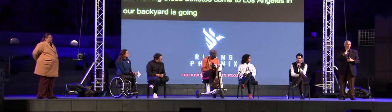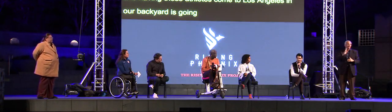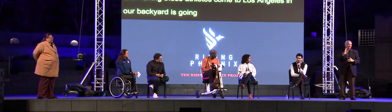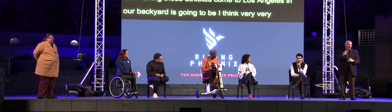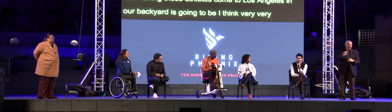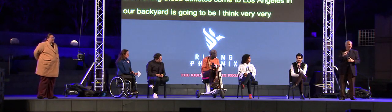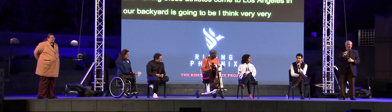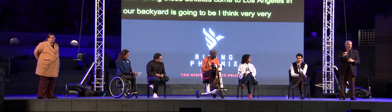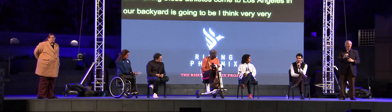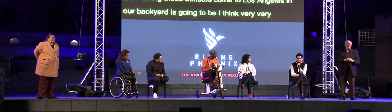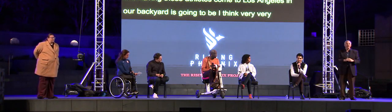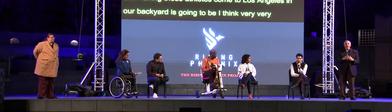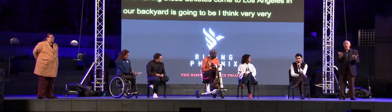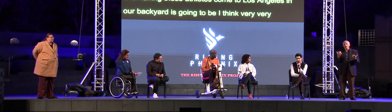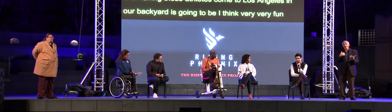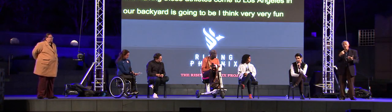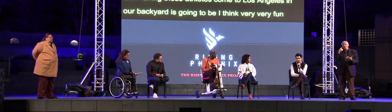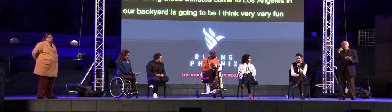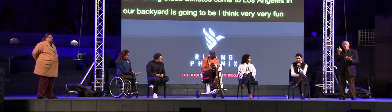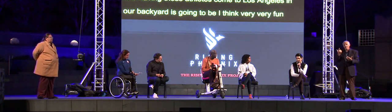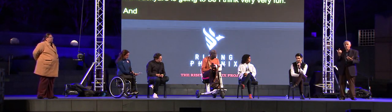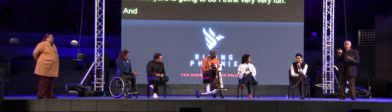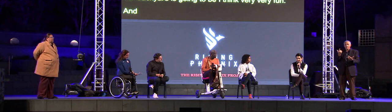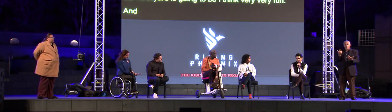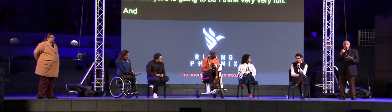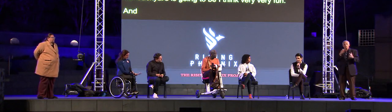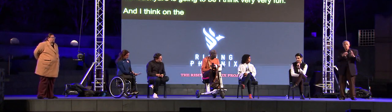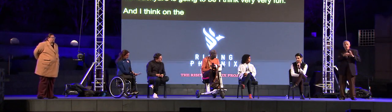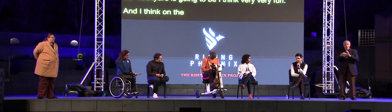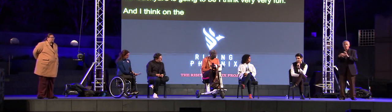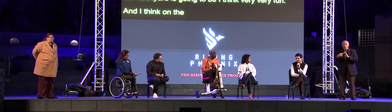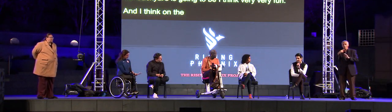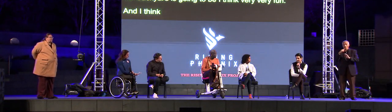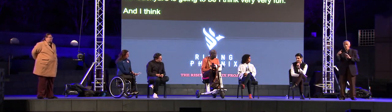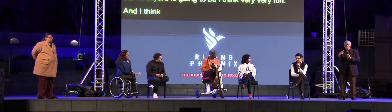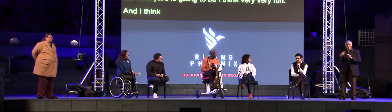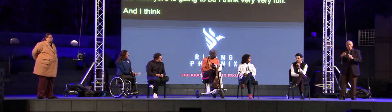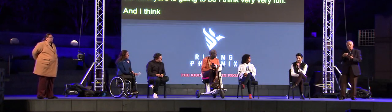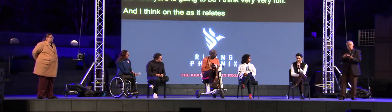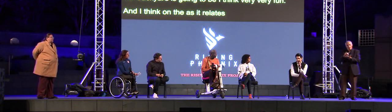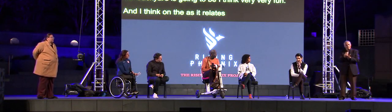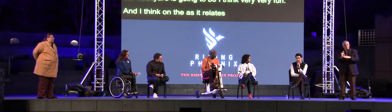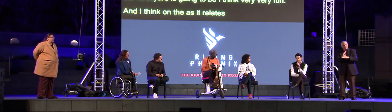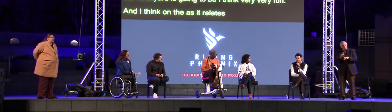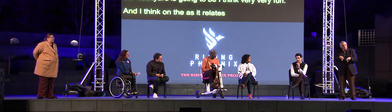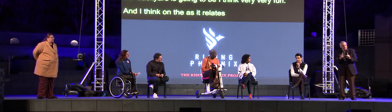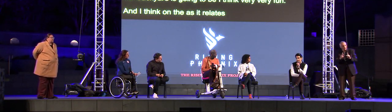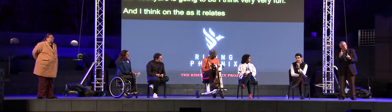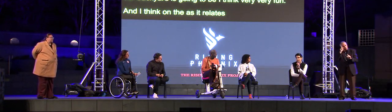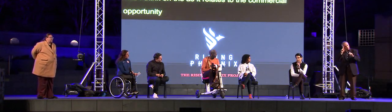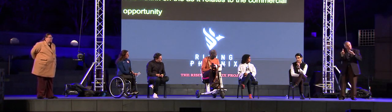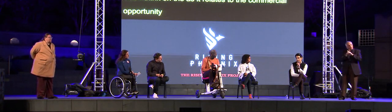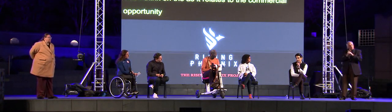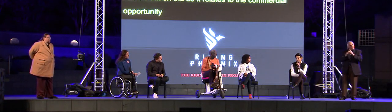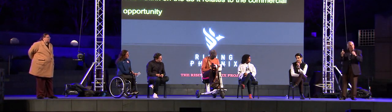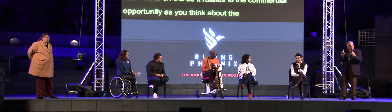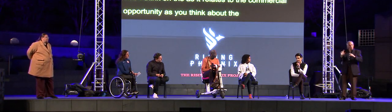And I think, as it relates to the commercial opportunity, or as you think about the big corporations that